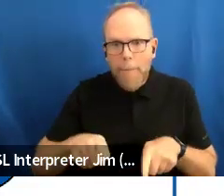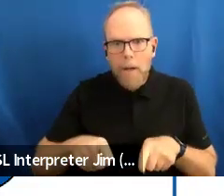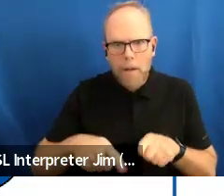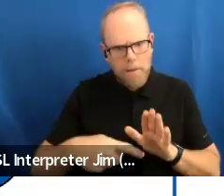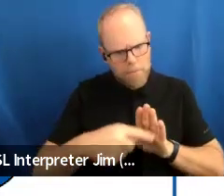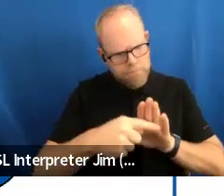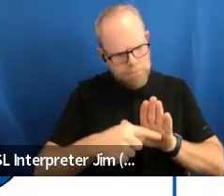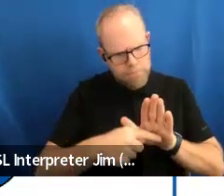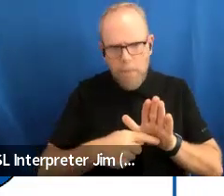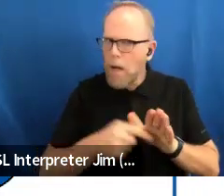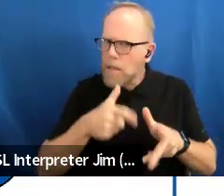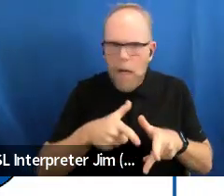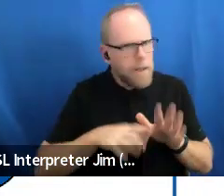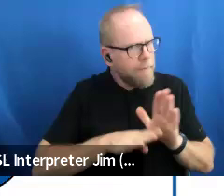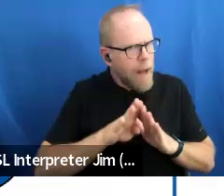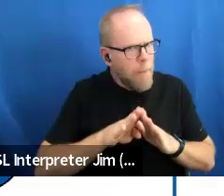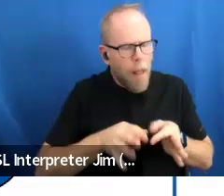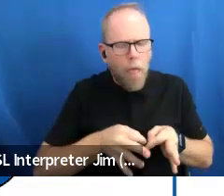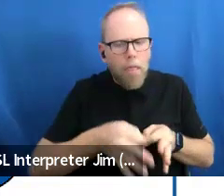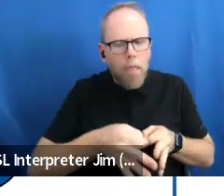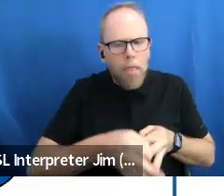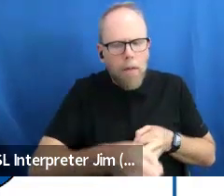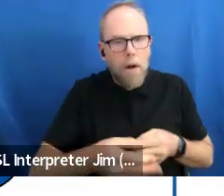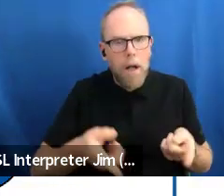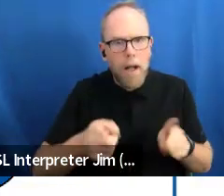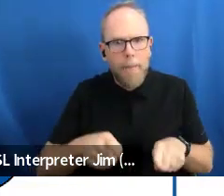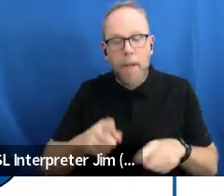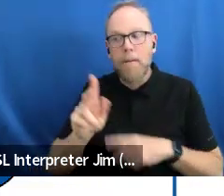And so you know what happened was is that the people with disabilities wanted